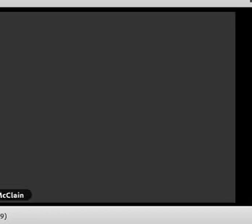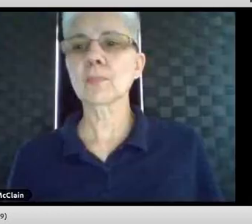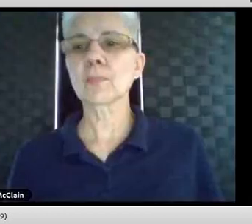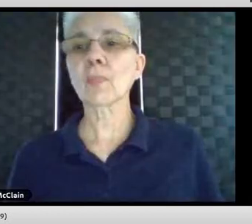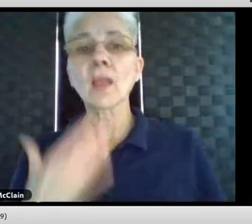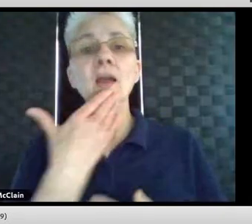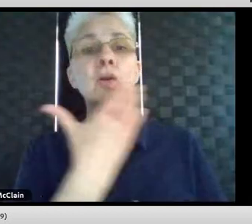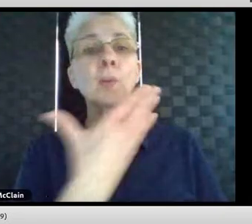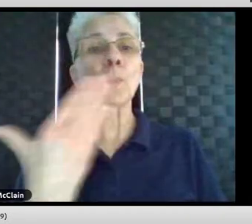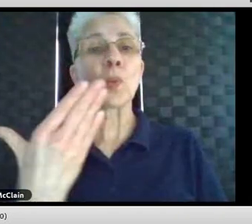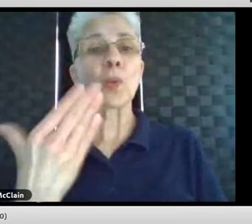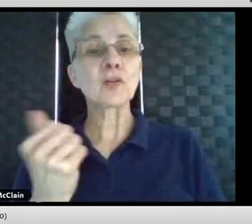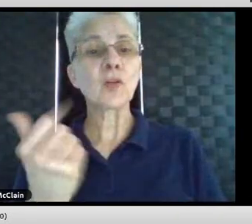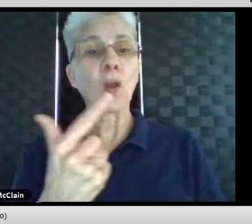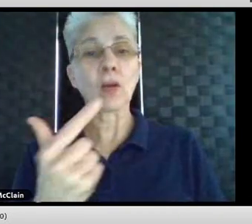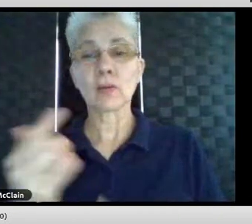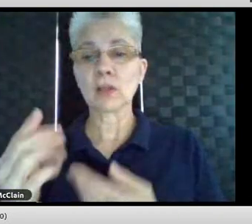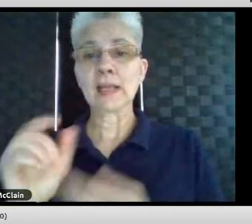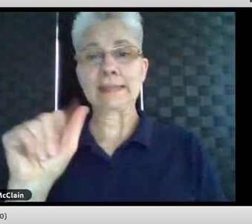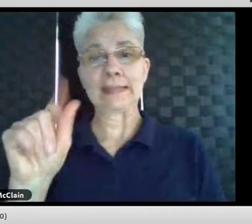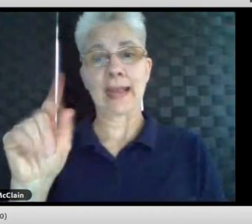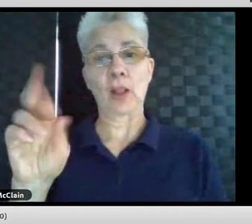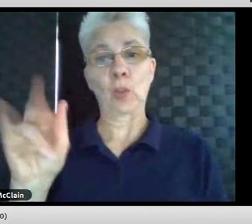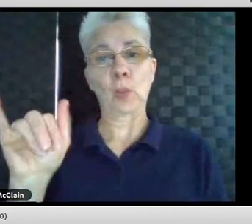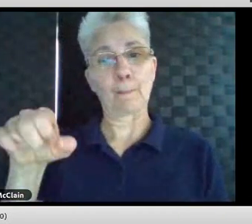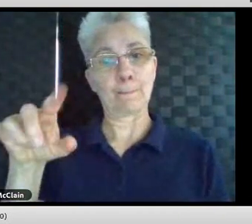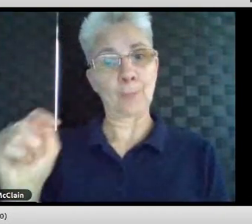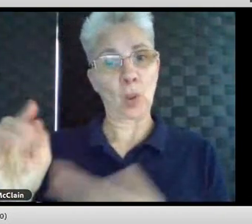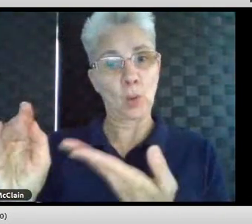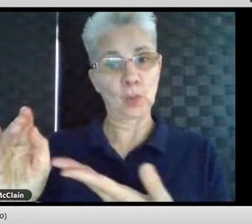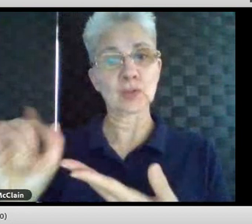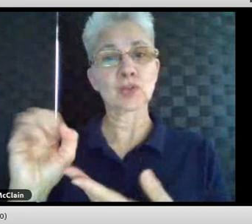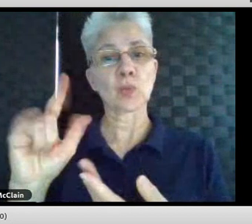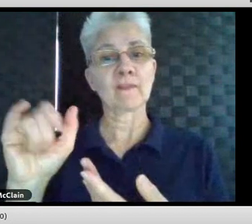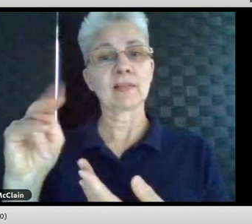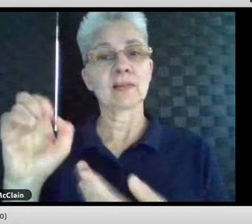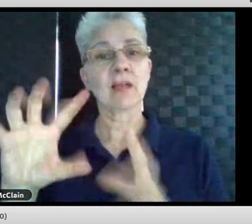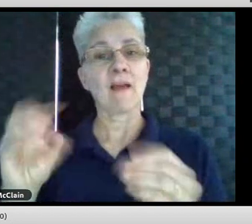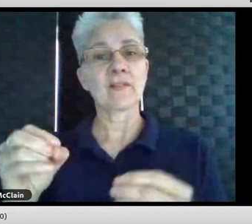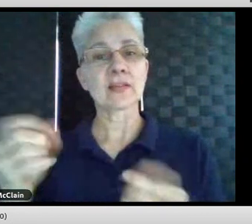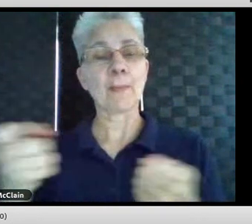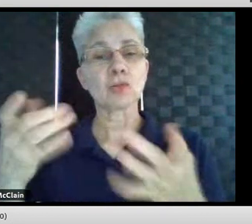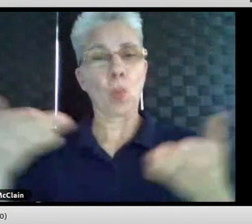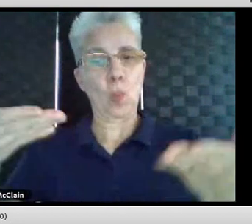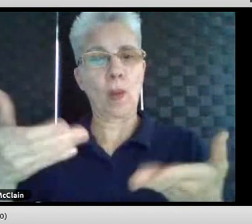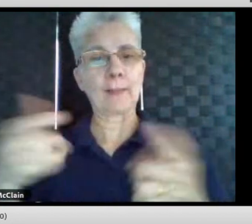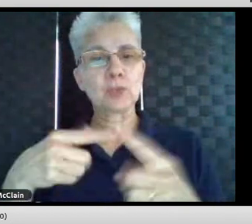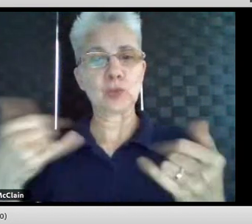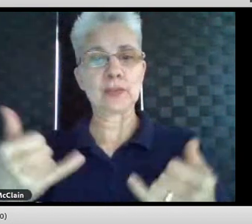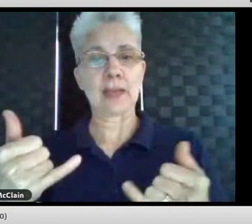Post: Morning, everyone. I am Taylor Post, SWFLN's office manager, and I would like to welcome you all to today's webinar,